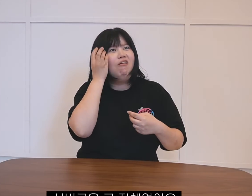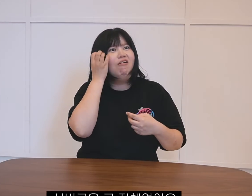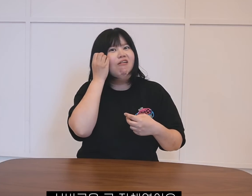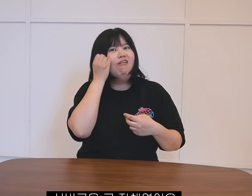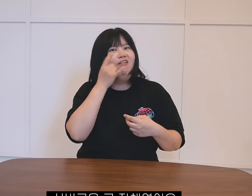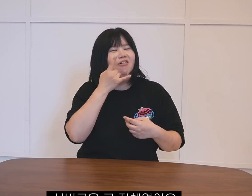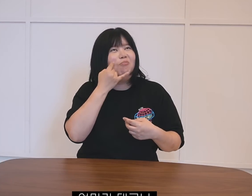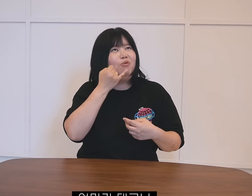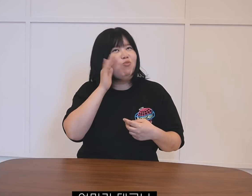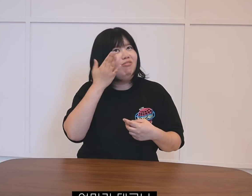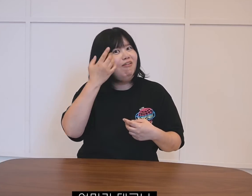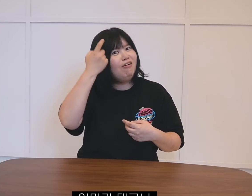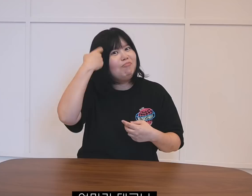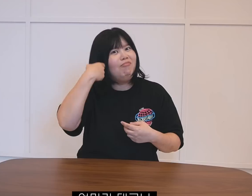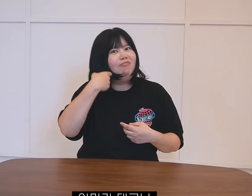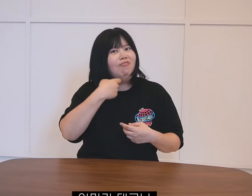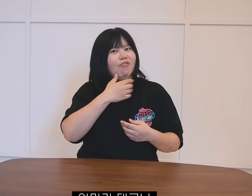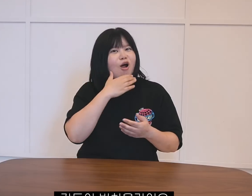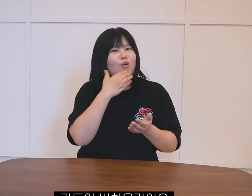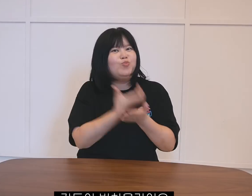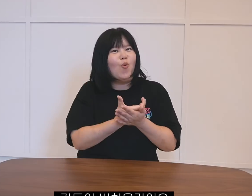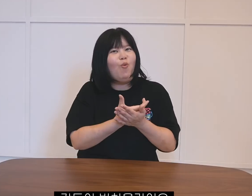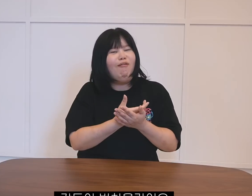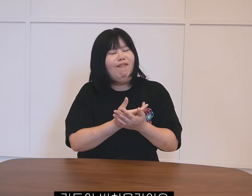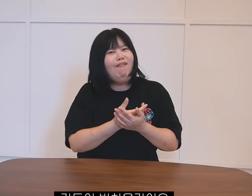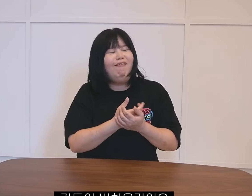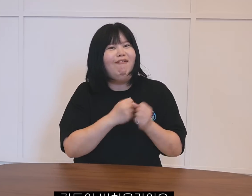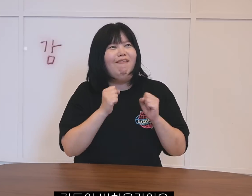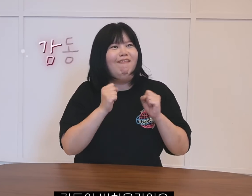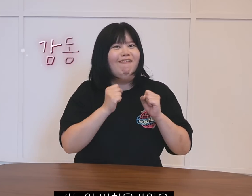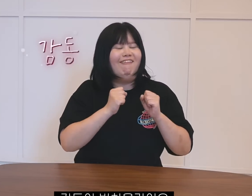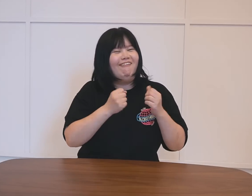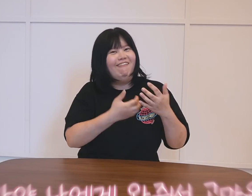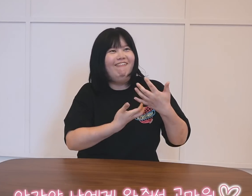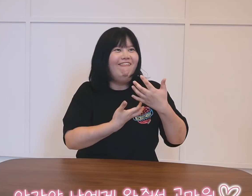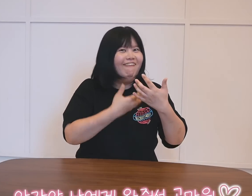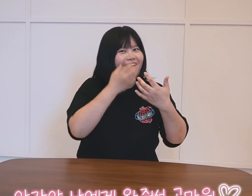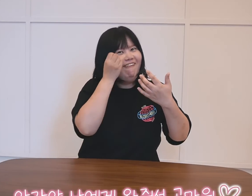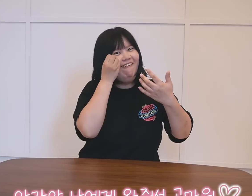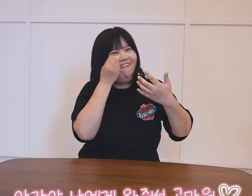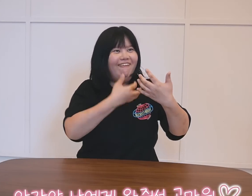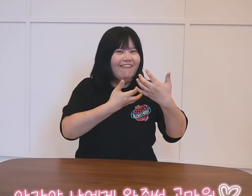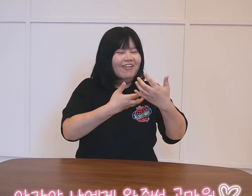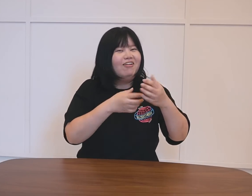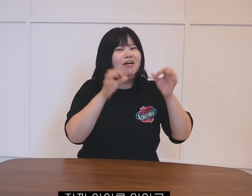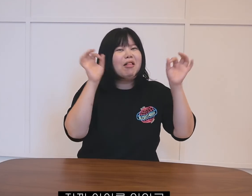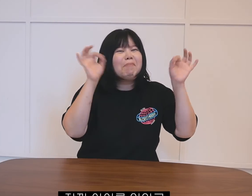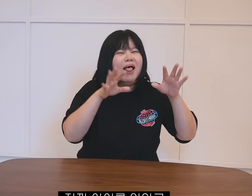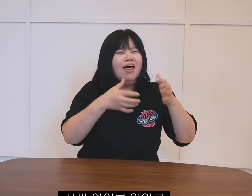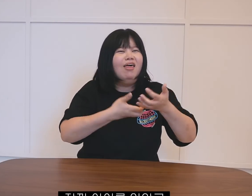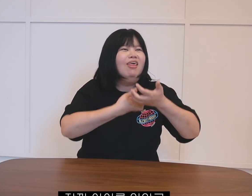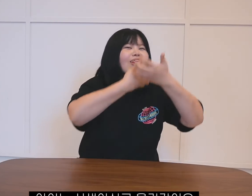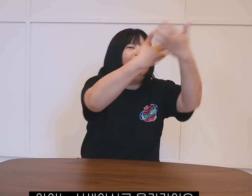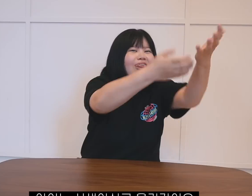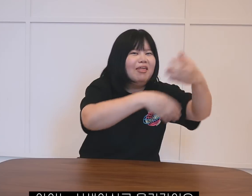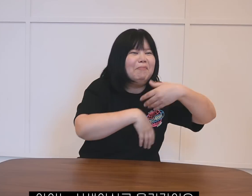and it was a mystery in itself. i have become a mother I was overwhelmed with emotion. Hey, nice to meet you. Thanks for coming to me. She held her baby for a while